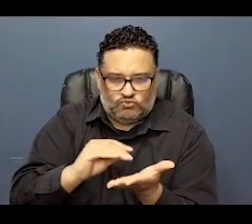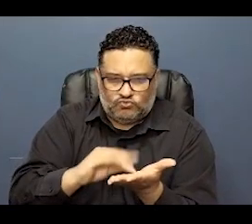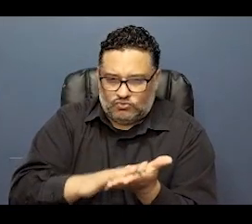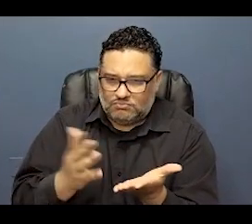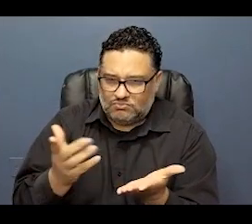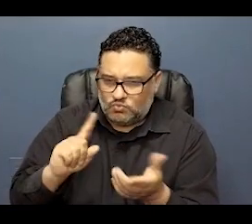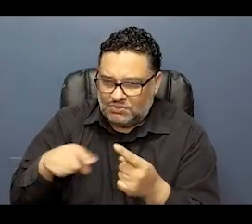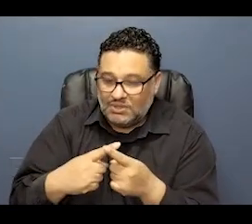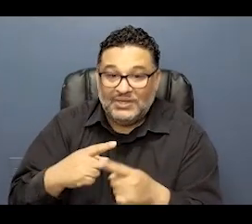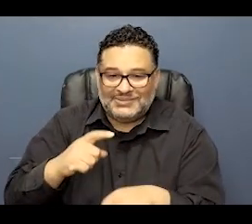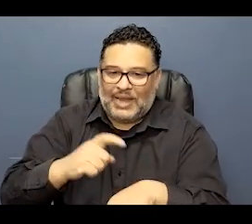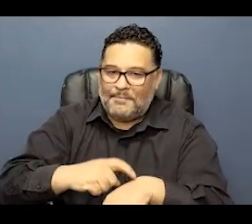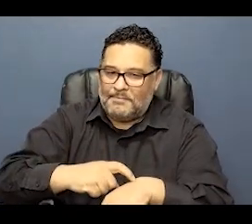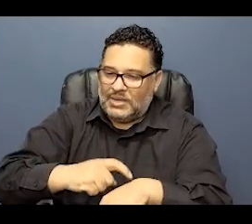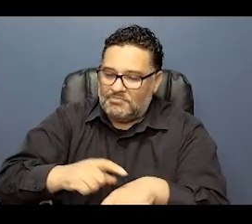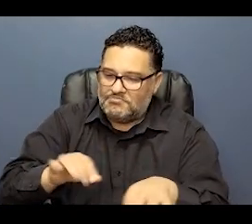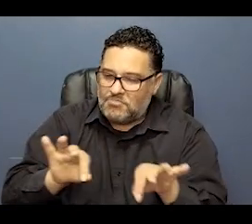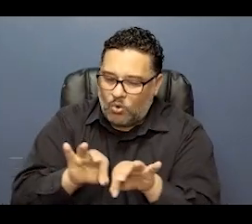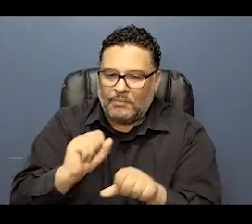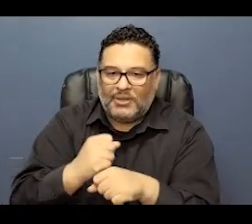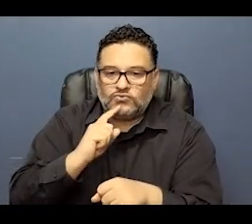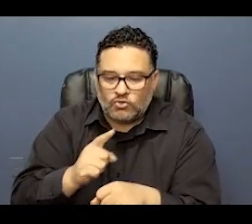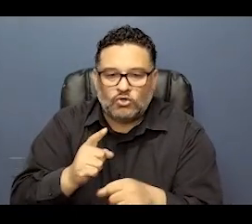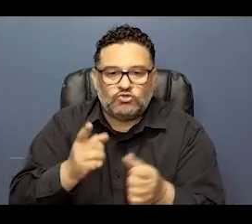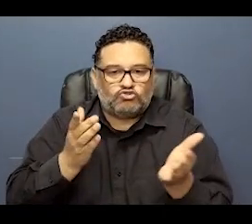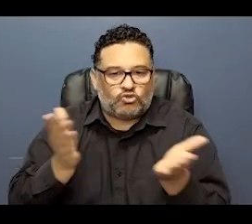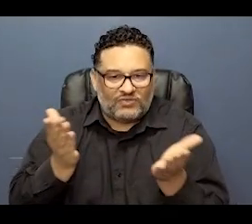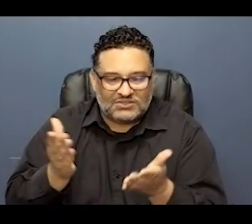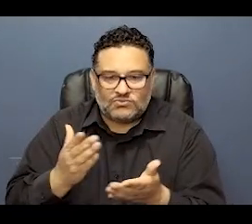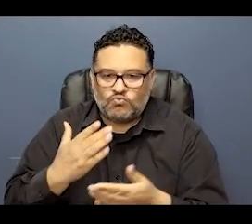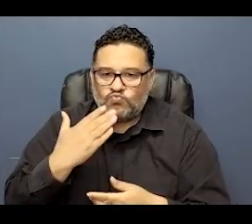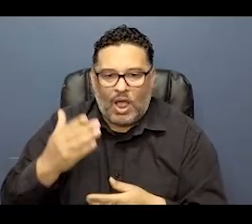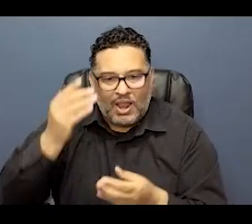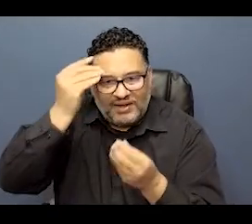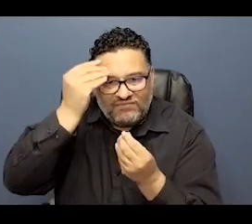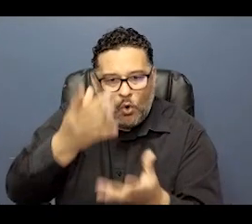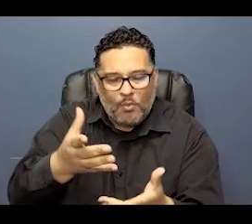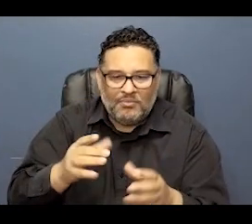making sure services are well-informed and clearly supported from the start.